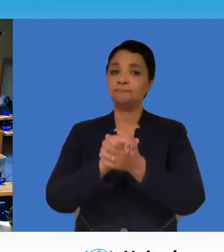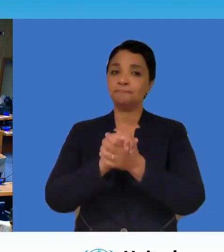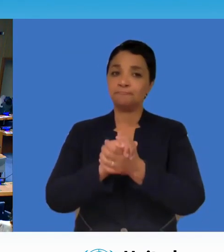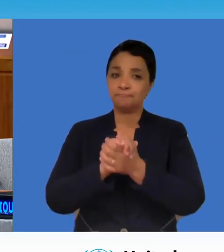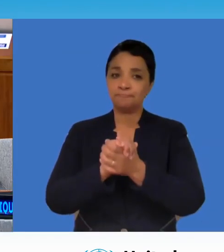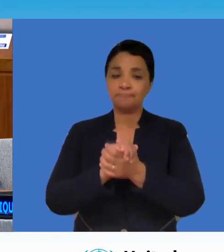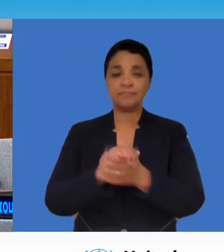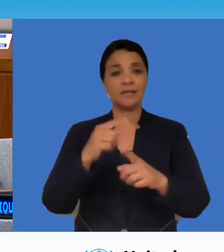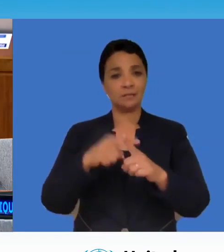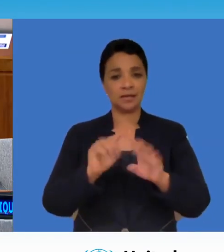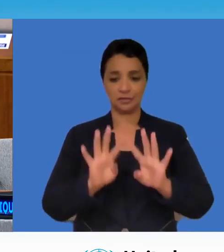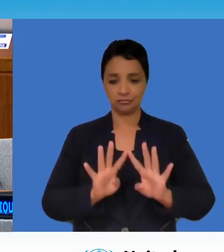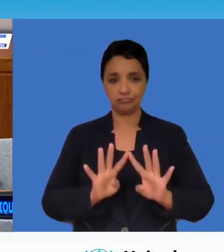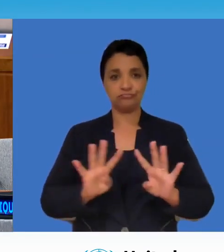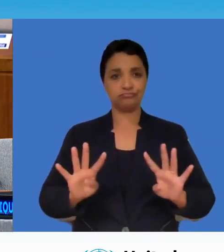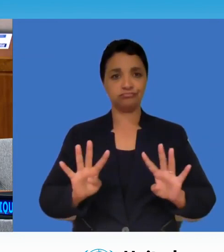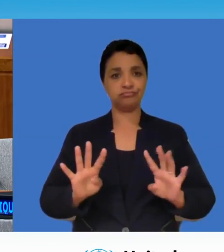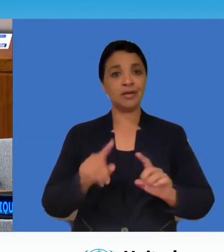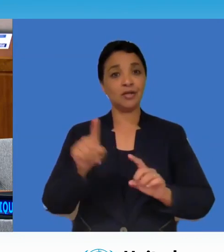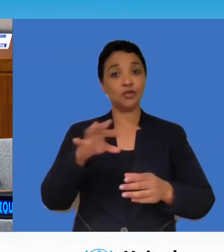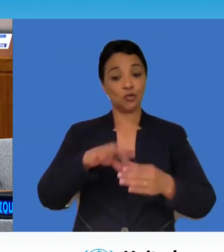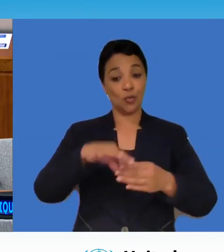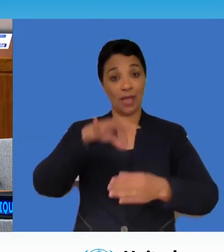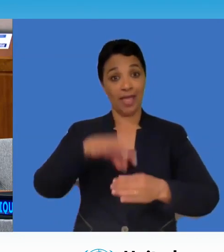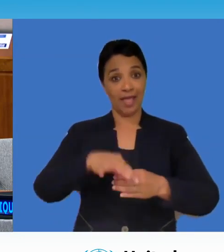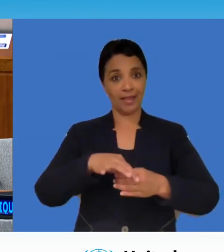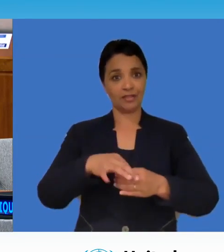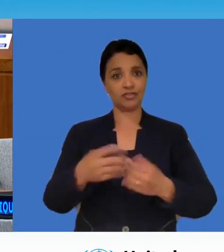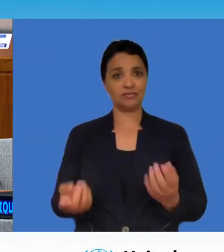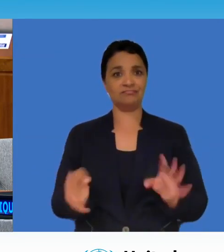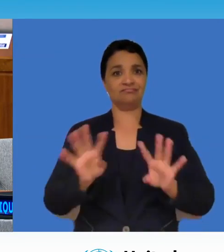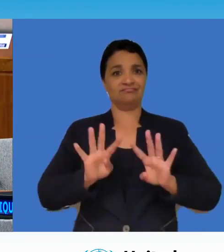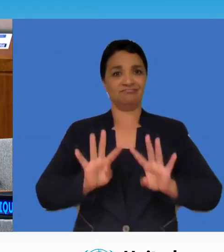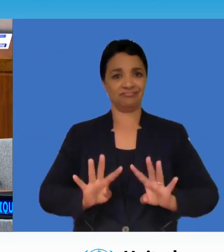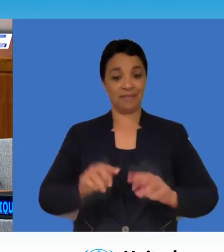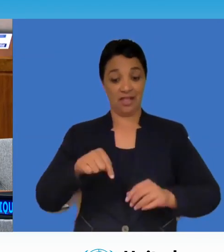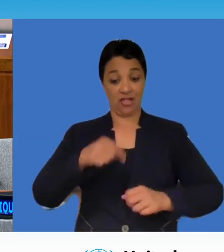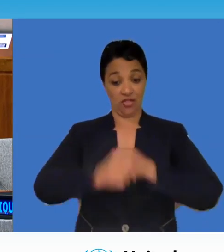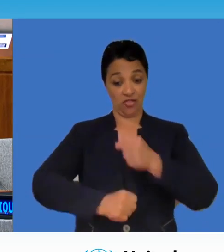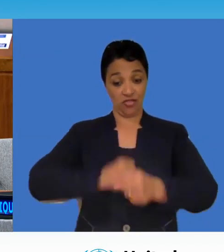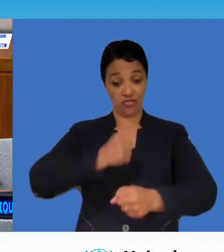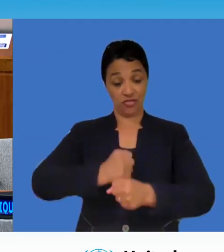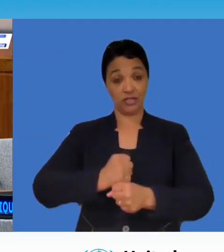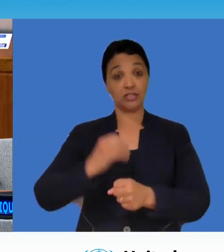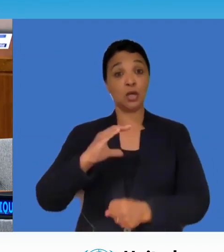on your election this year session is another significant Avenue to along the International